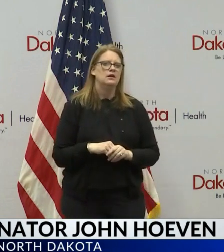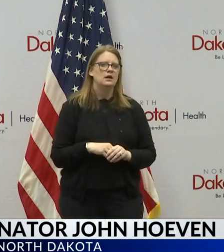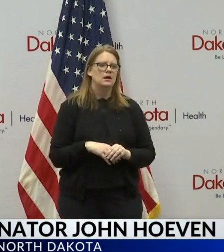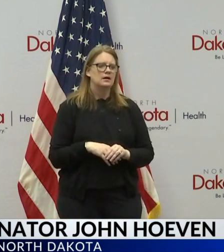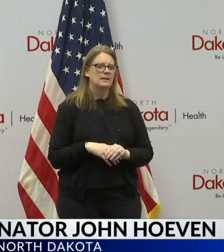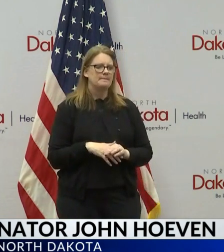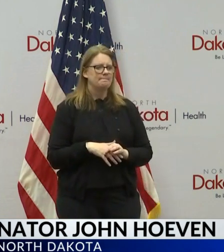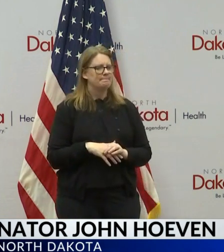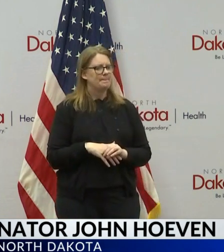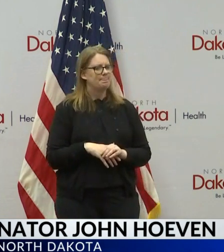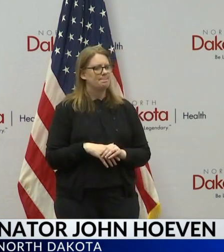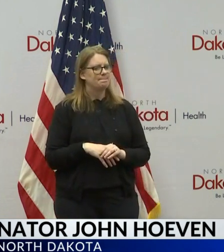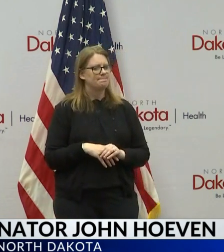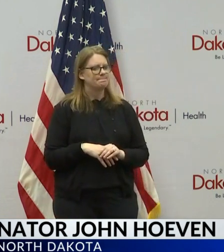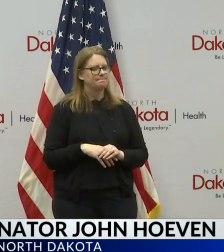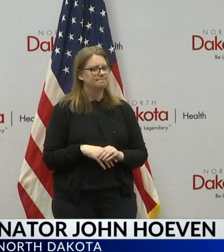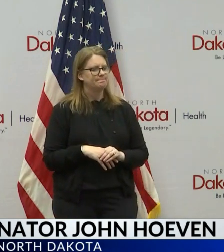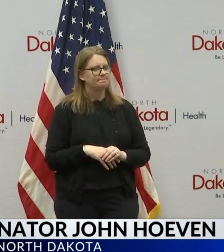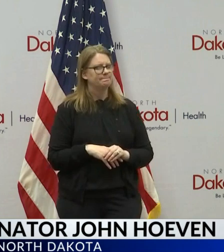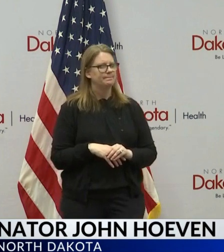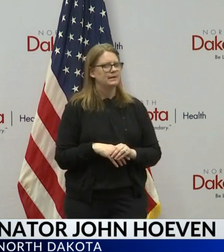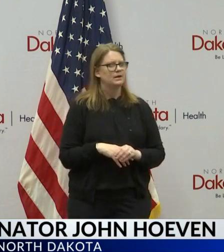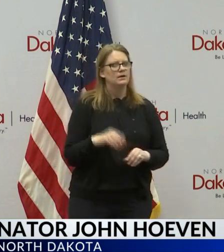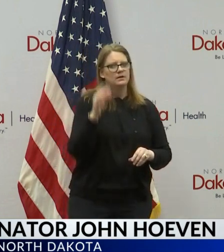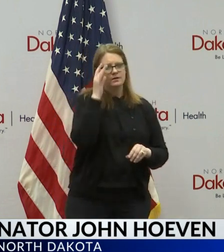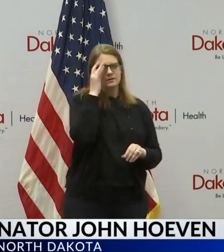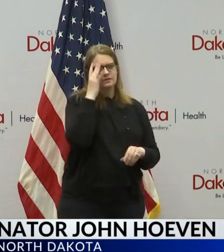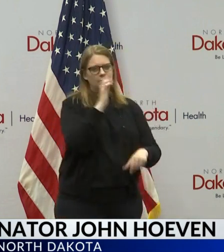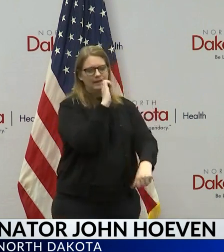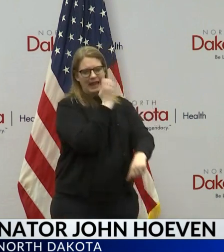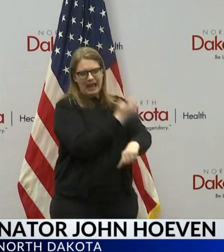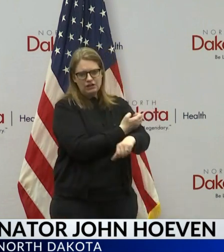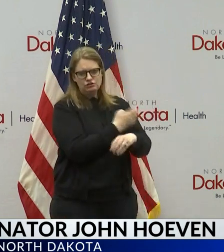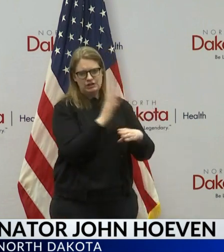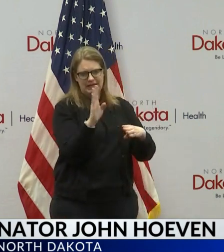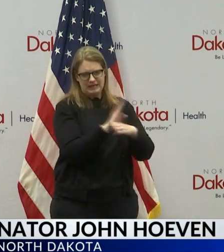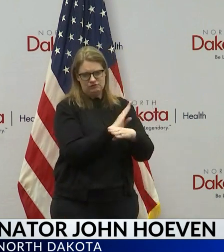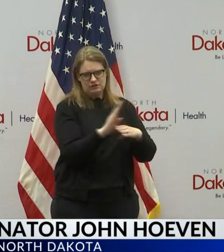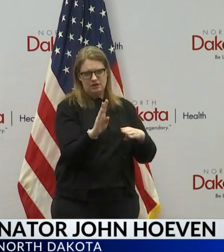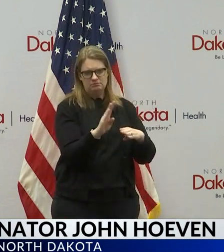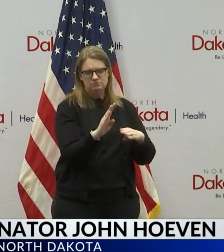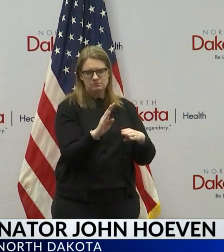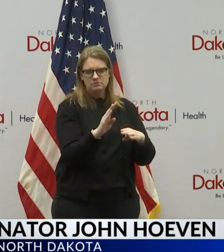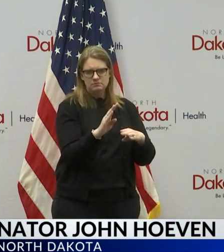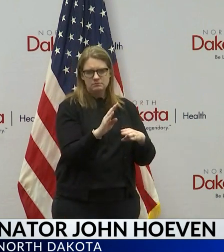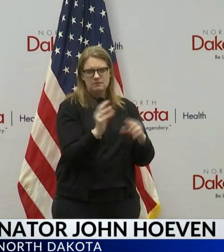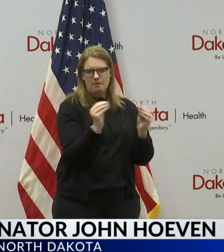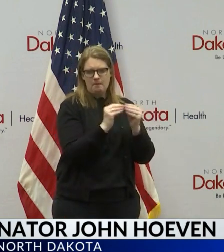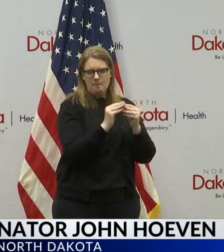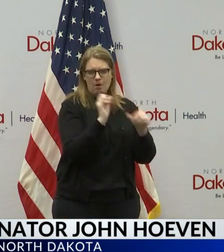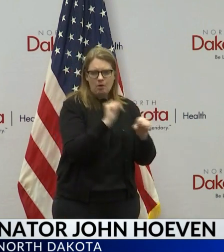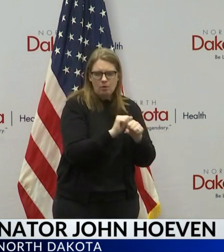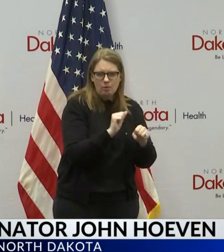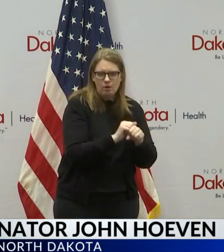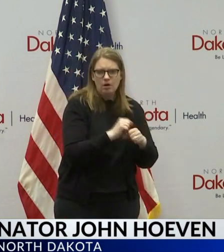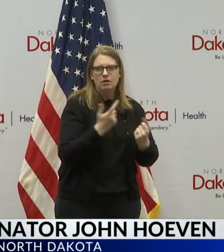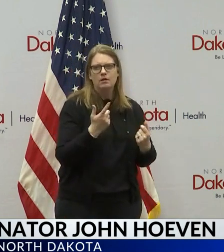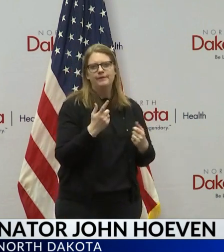TESTING. THE ONLY OTHER PIECE WE WILL MENTION IS FOR OUR ENERGY INDUSTRY, OBVIOUSLY MORE WORK NEEDS TO BE DONE.